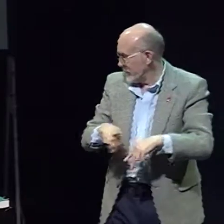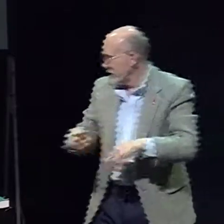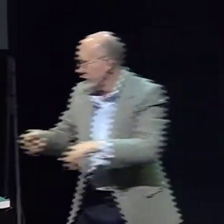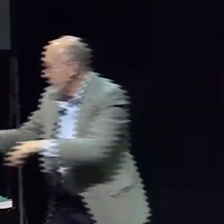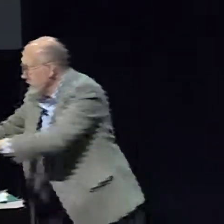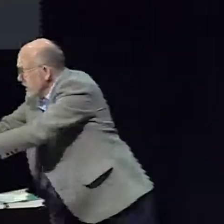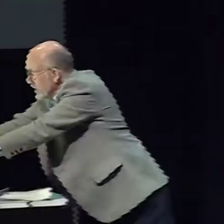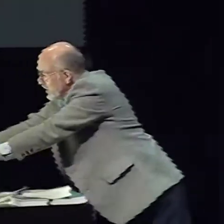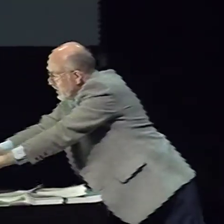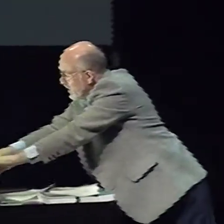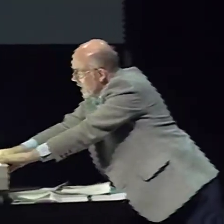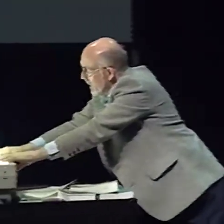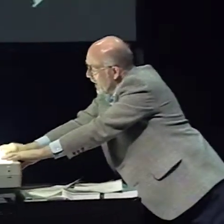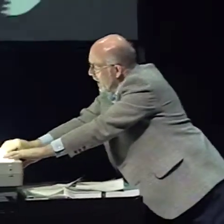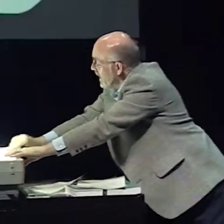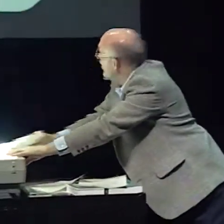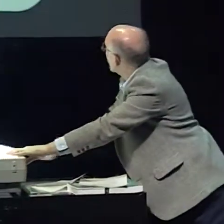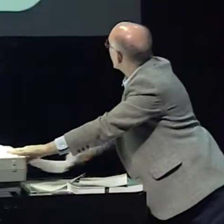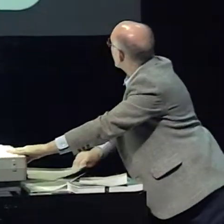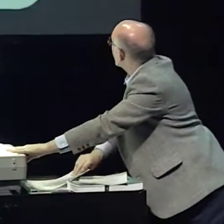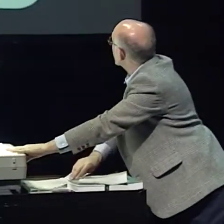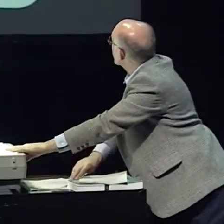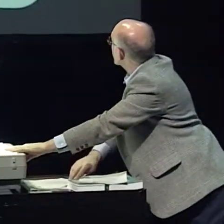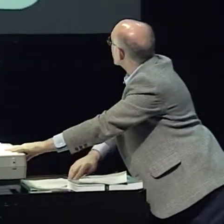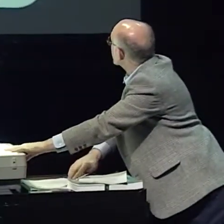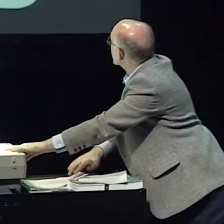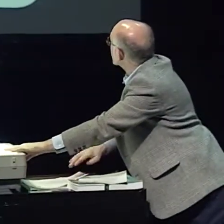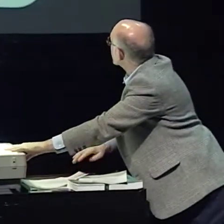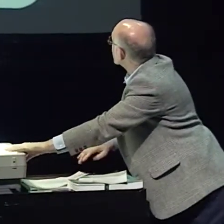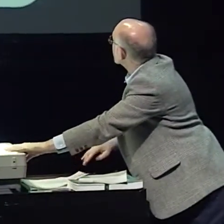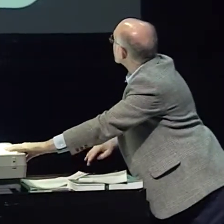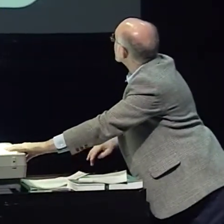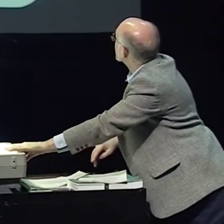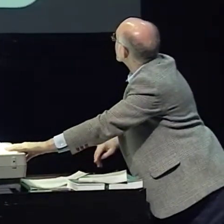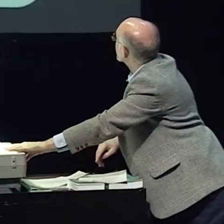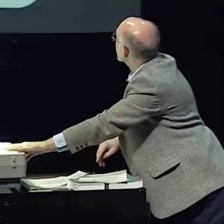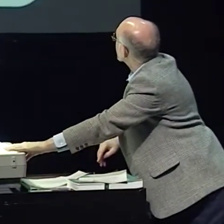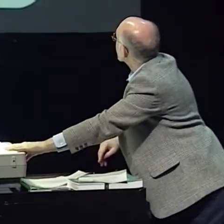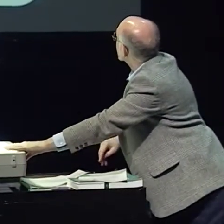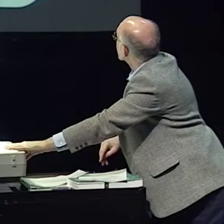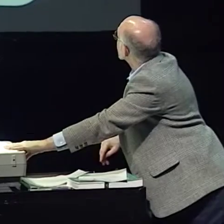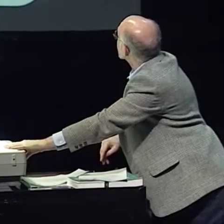CAN BE SIMILAR, AND YOU REACT, YOU RESPOND TO MY ARTWORK.